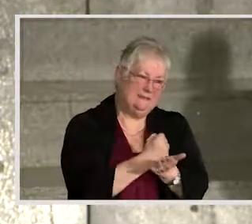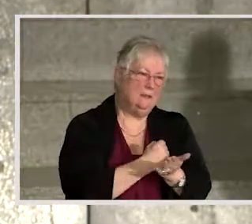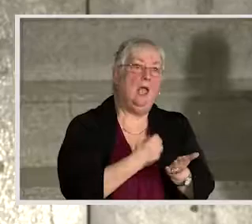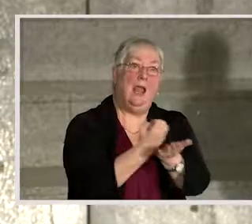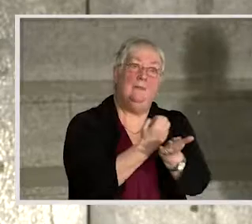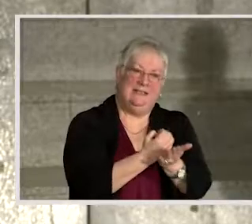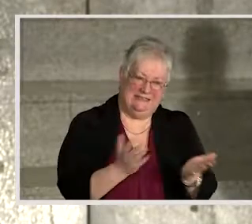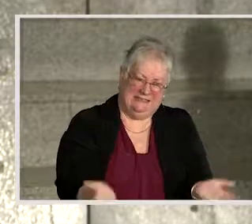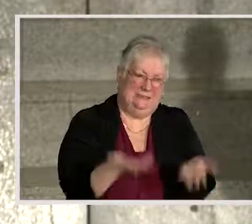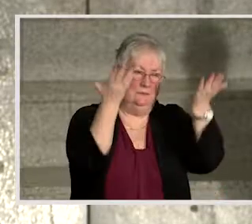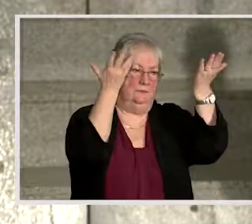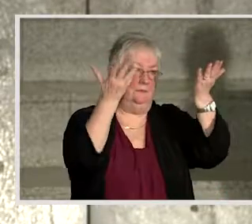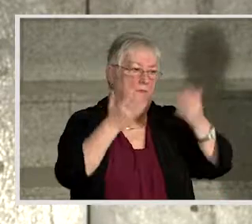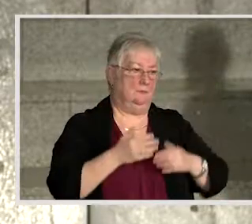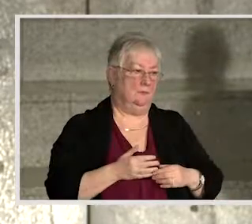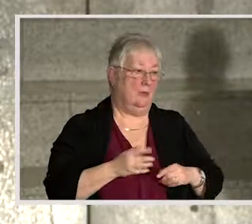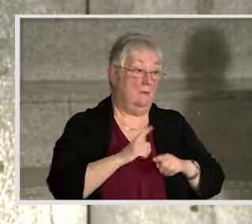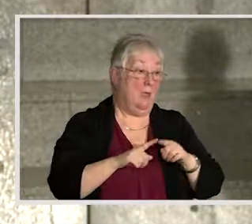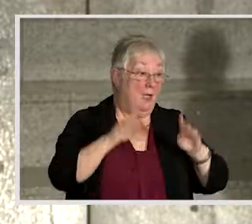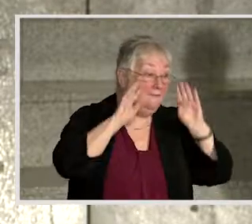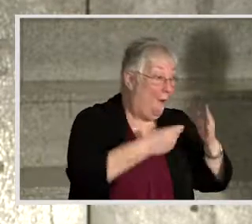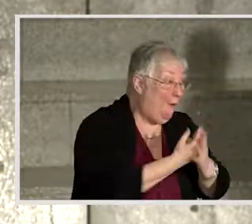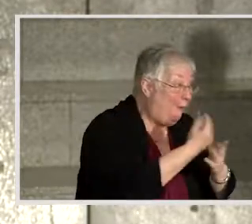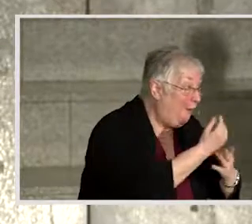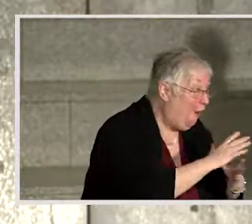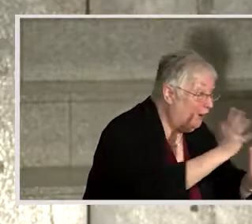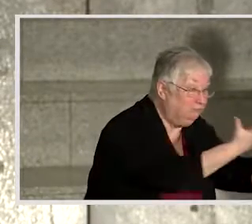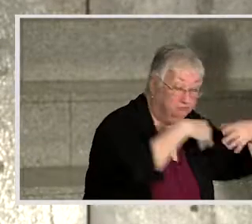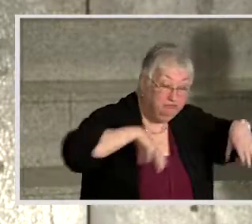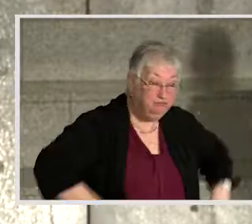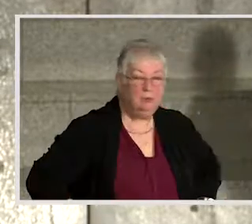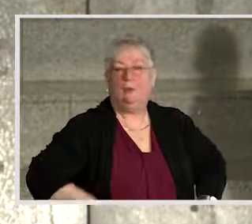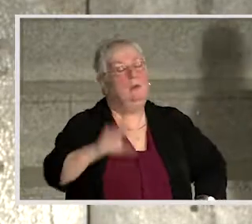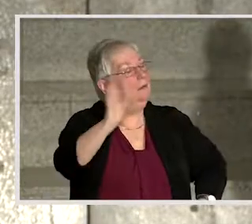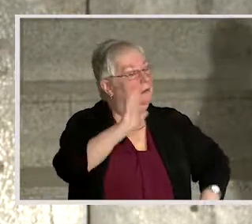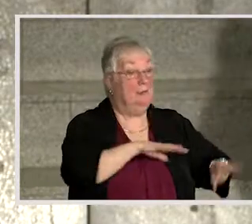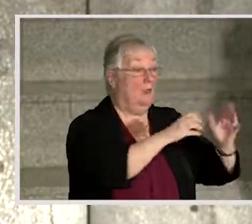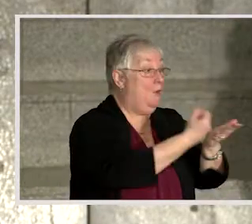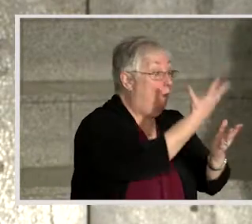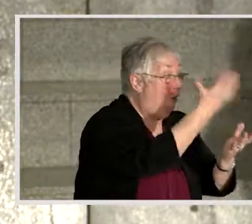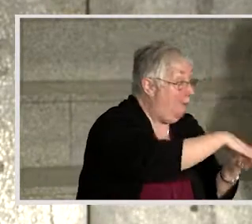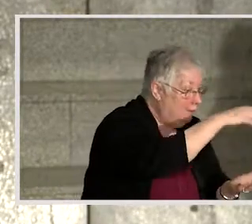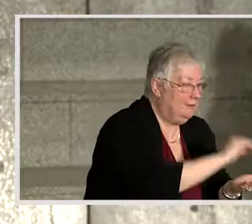THOSE OF LIMITED OR MODEST INCOME.